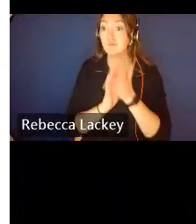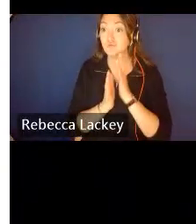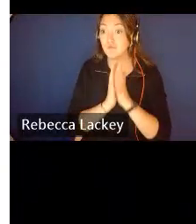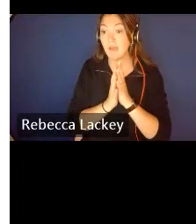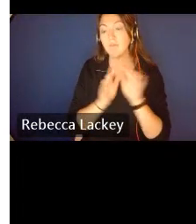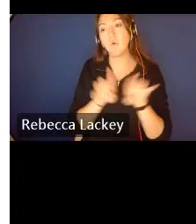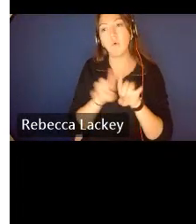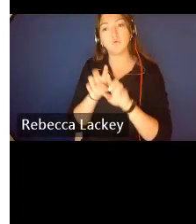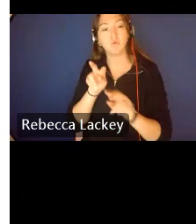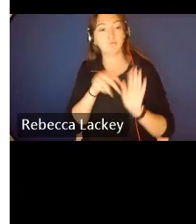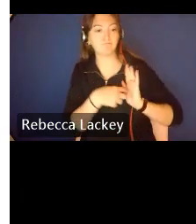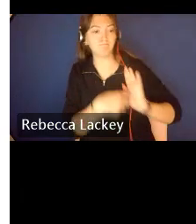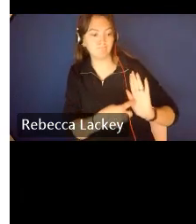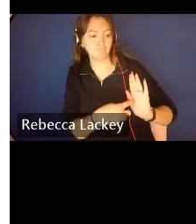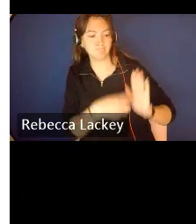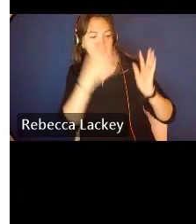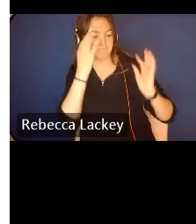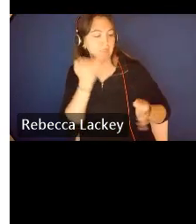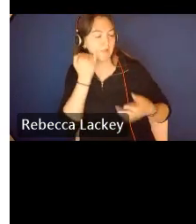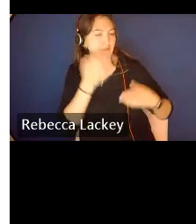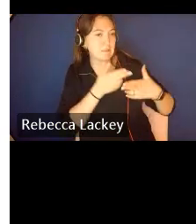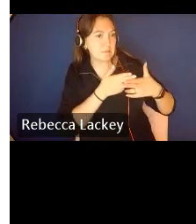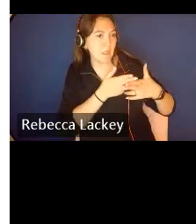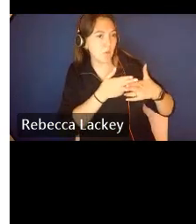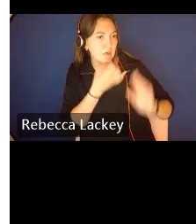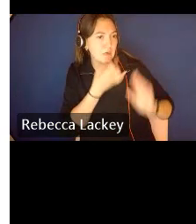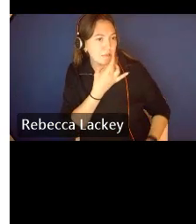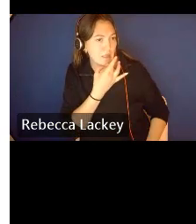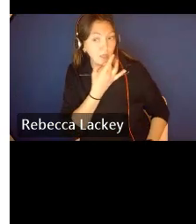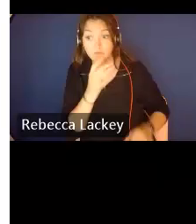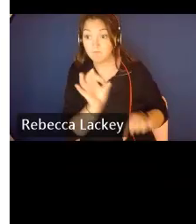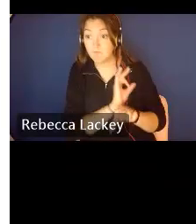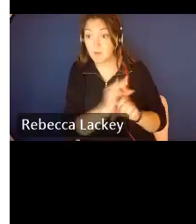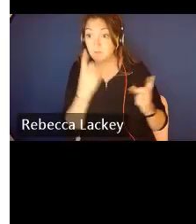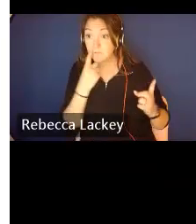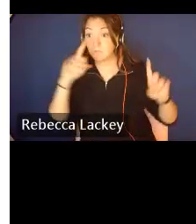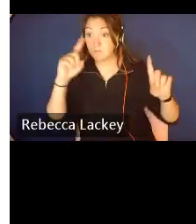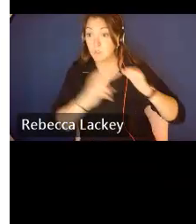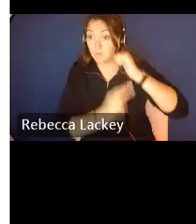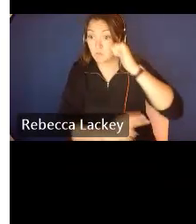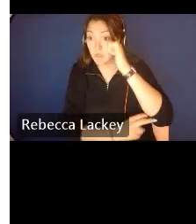also modeled to determine if a temporary signal could function at the bridge, taking into account